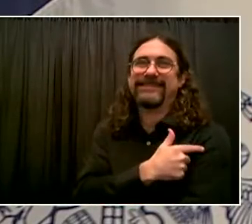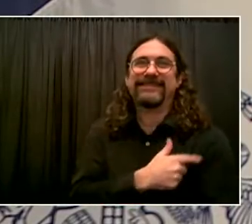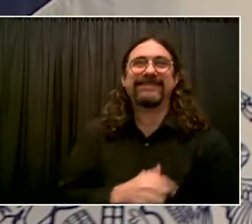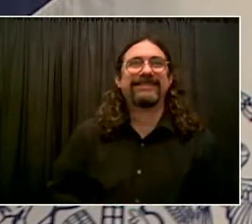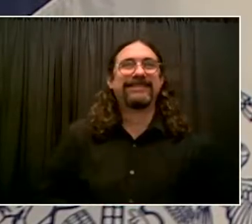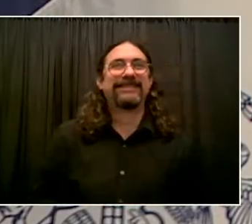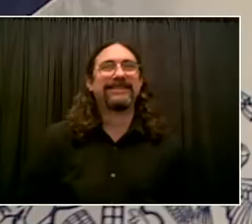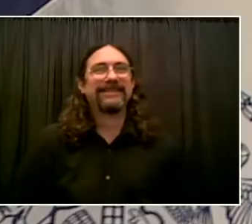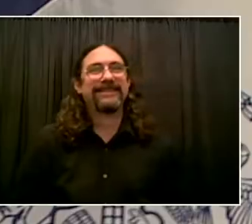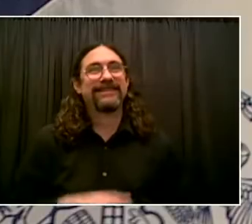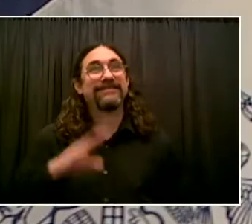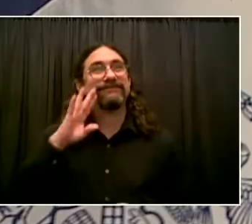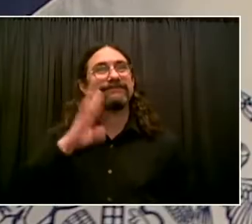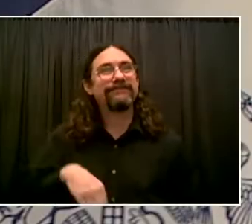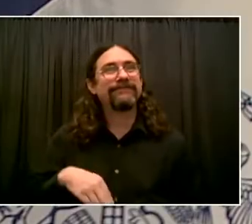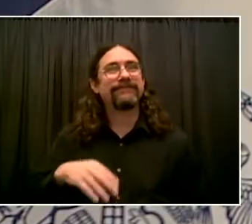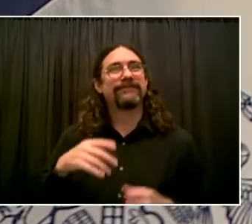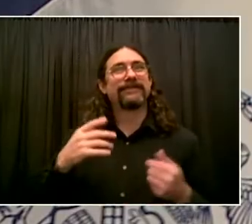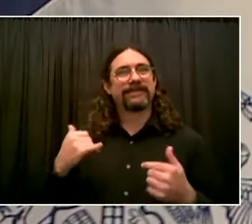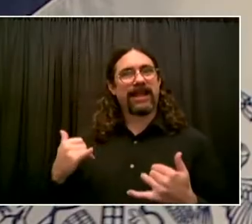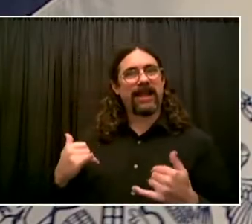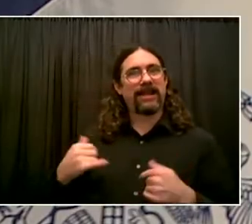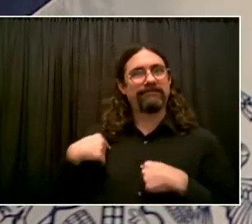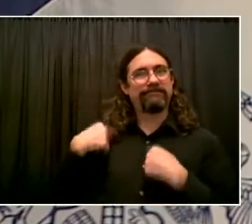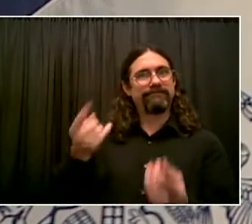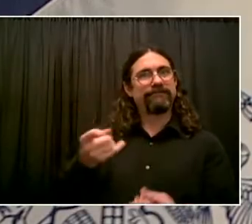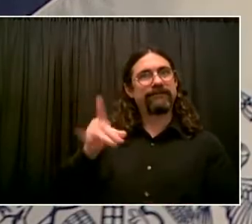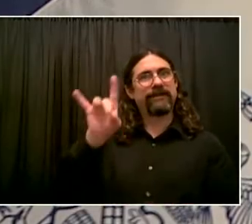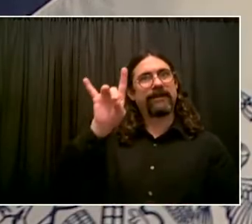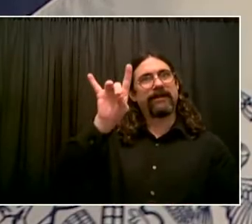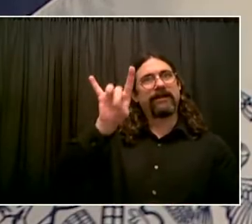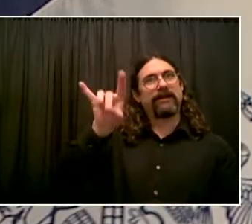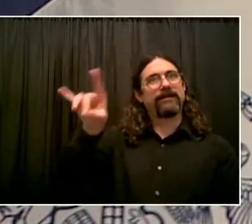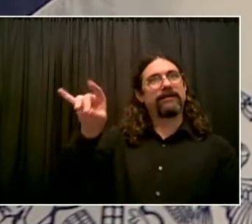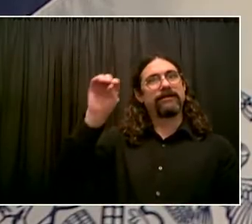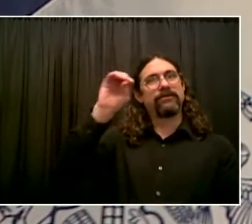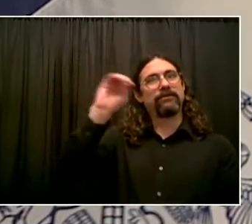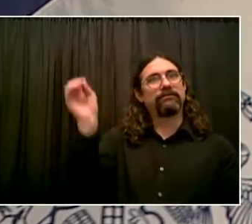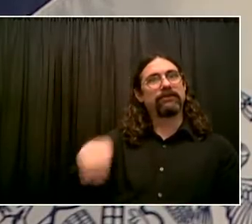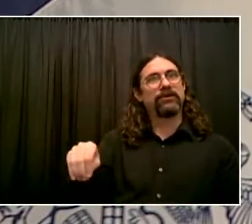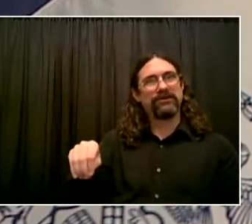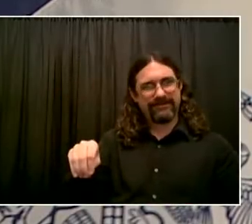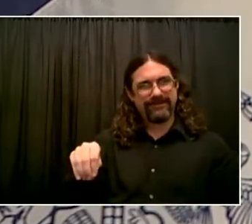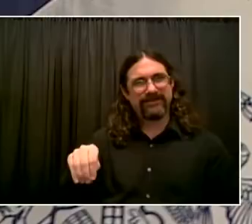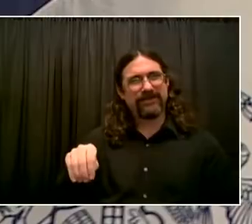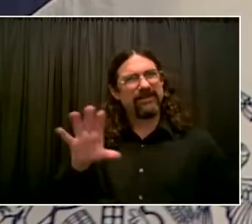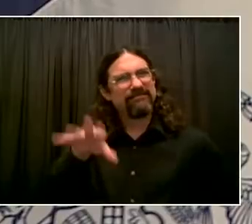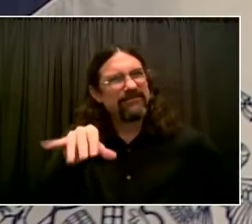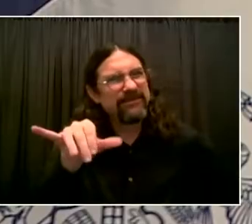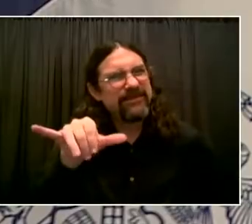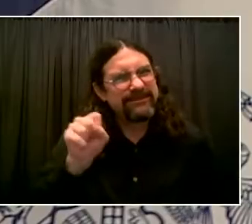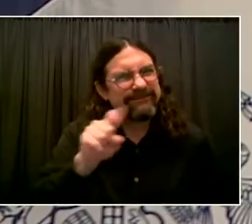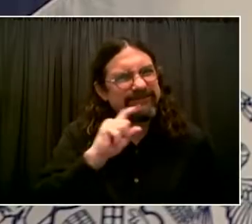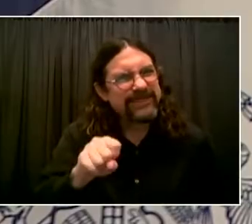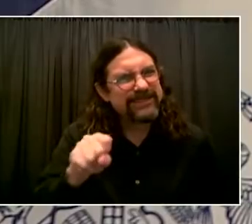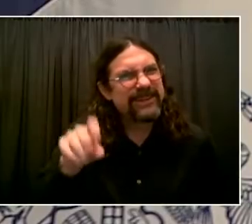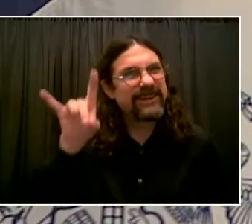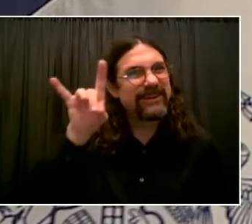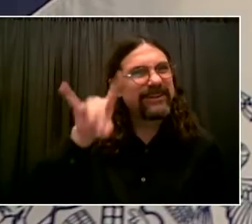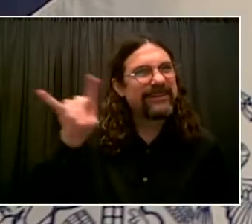LEADING THE WAY. THE AMAZING FACT, AS OF TODAY, 88% NOW,